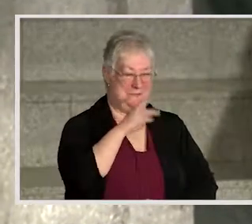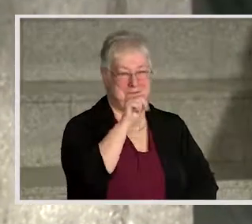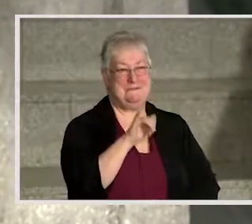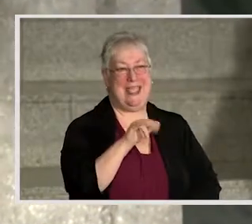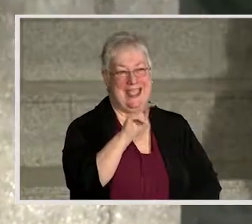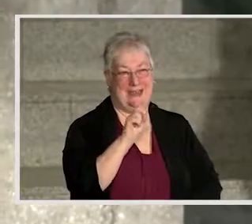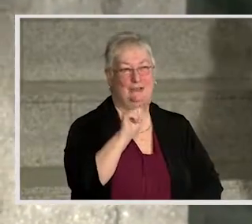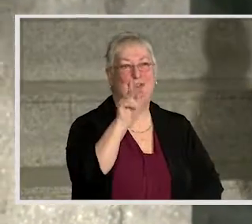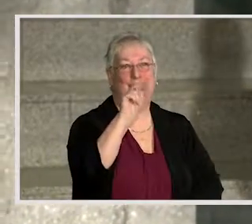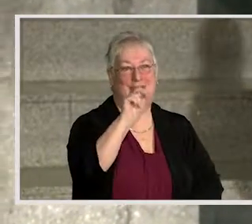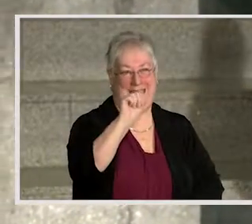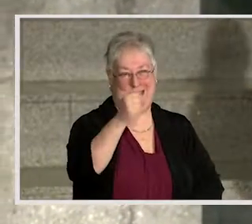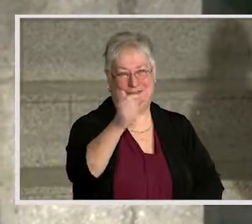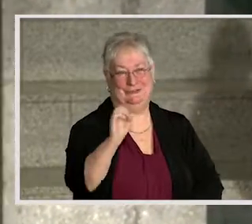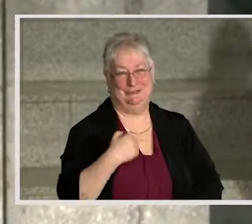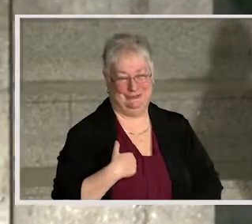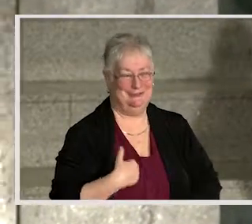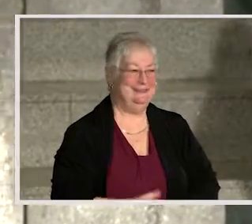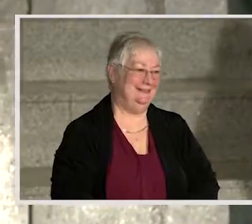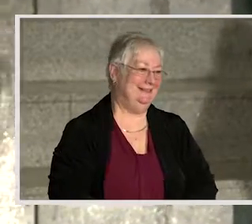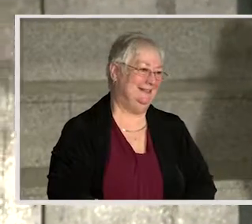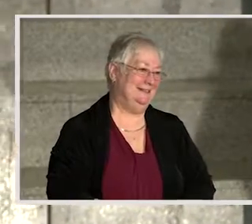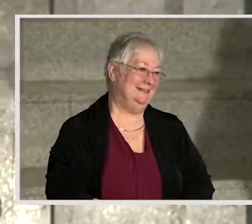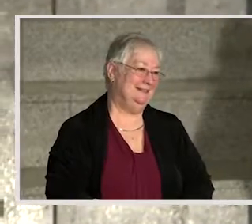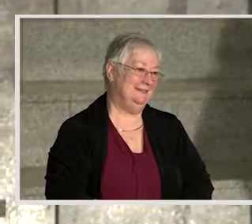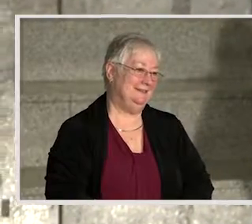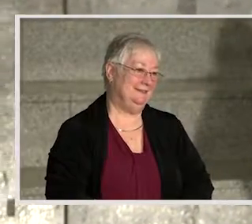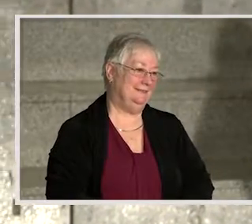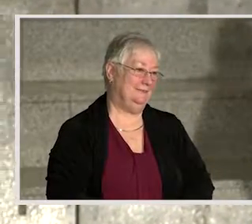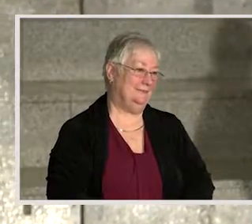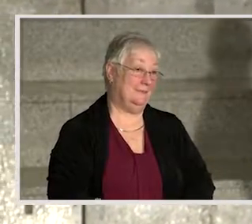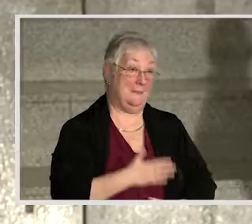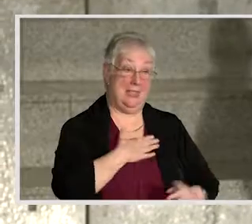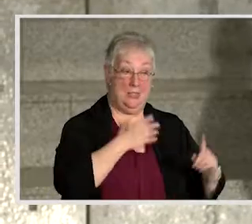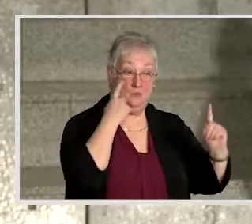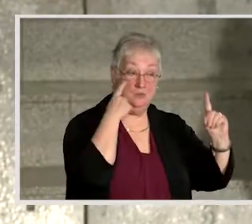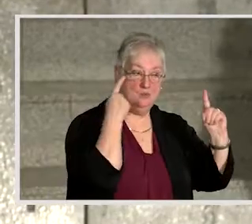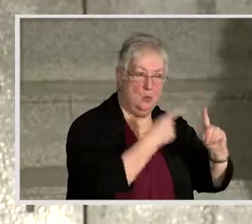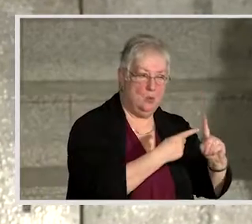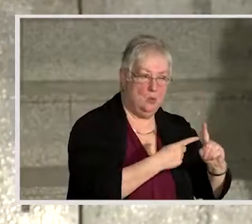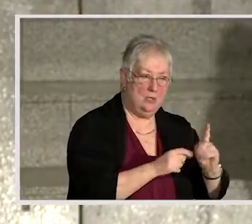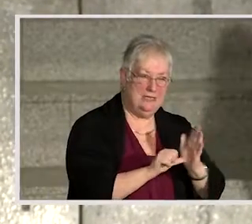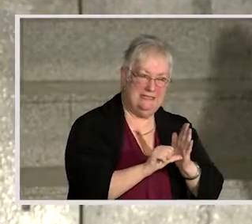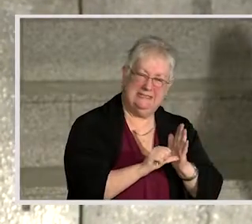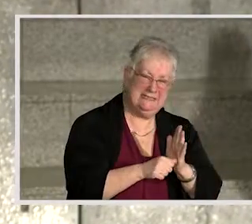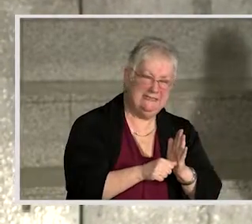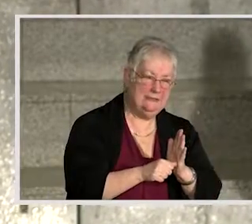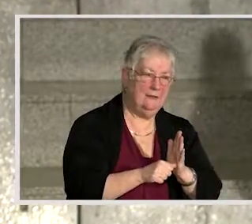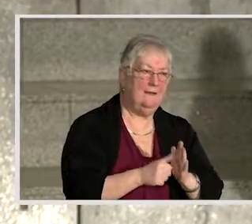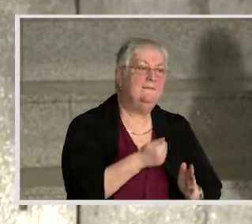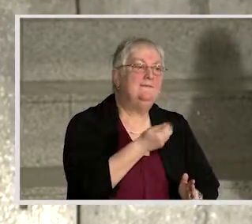STATED. MY GOAL TONIGHT IS TO HIGHLIGHT SOME OF THE MAJOR FUNCTIONAL AREAS OF THE MAYOR'S BUDGET, AND